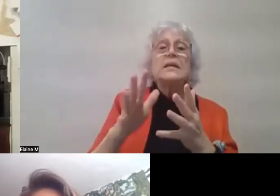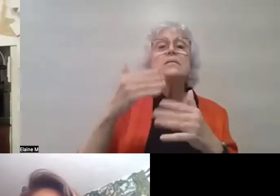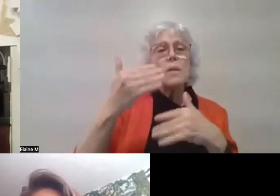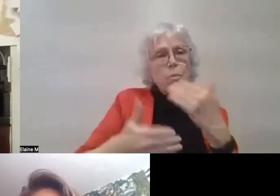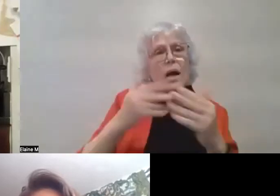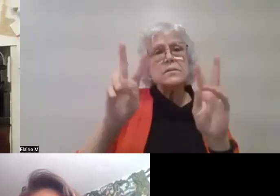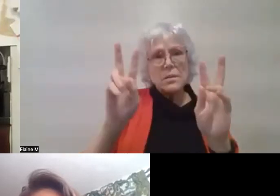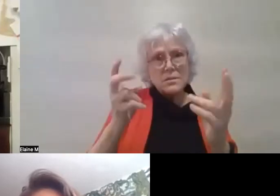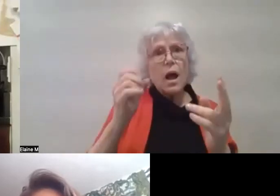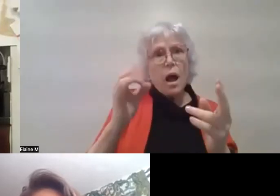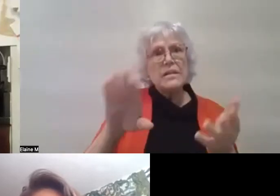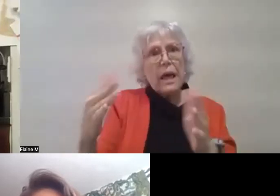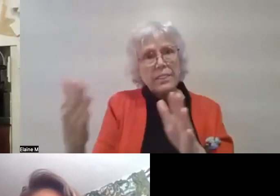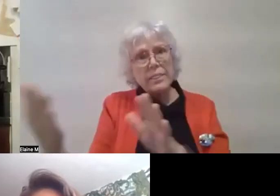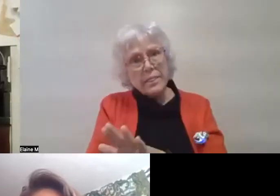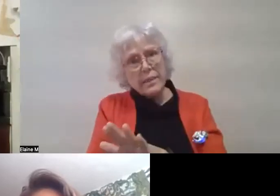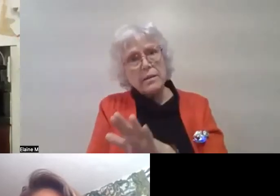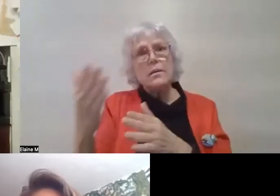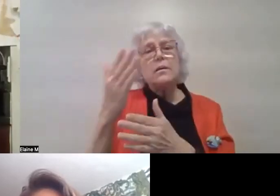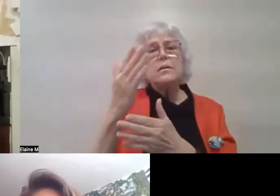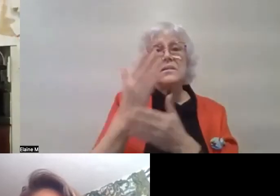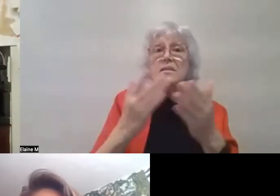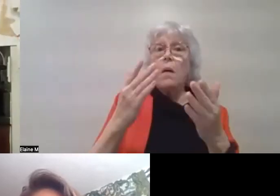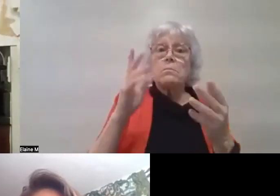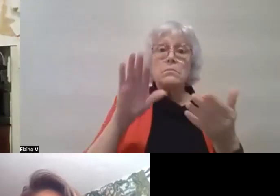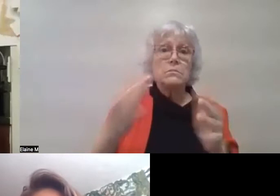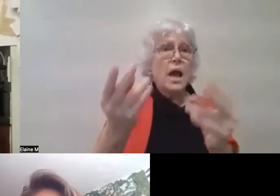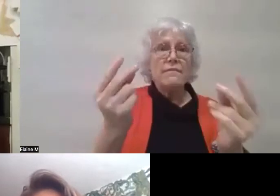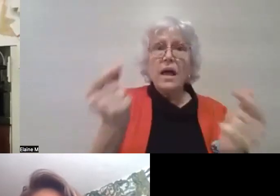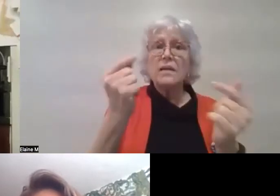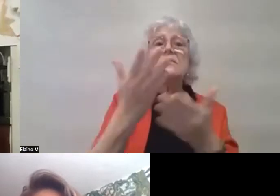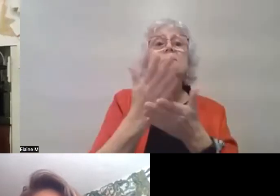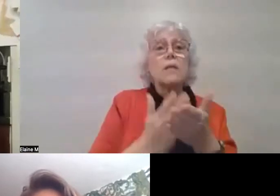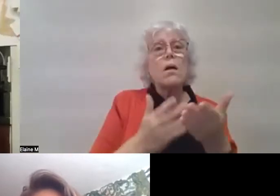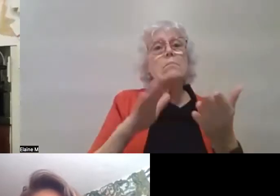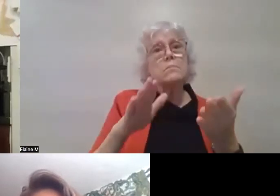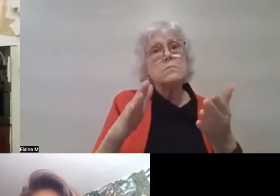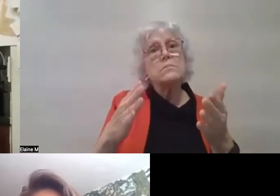many of us. Some of us are just getting there faster. Eco-ableism definitely